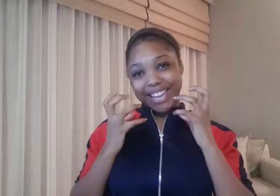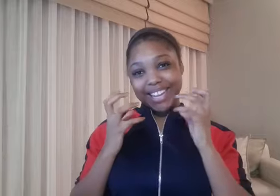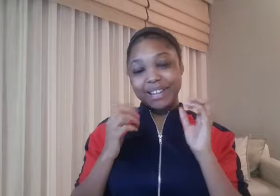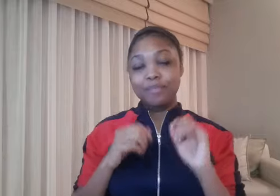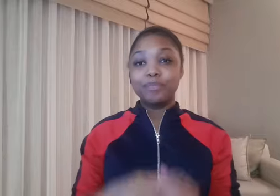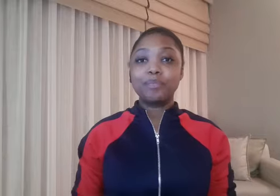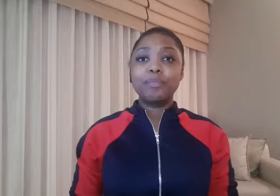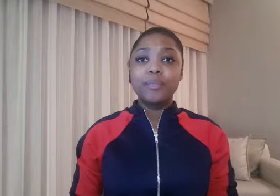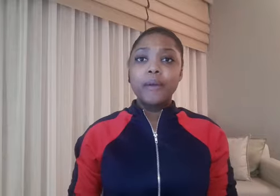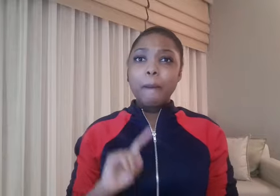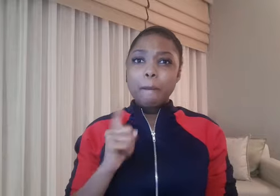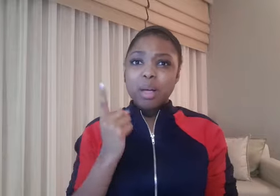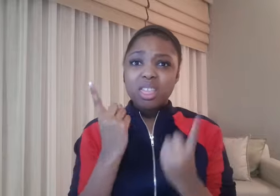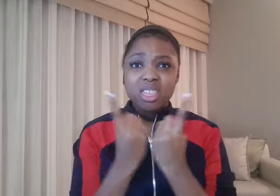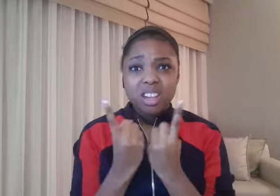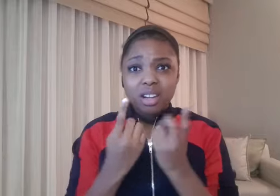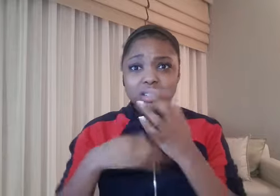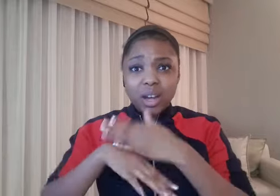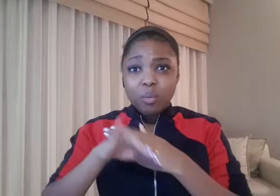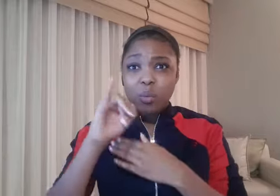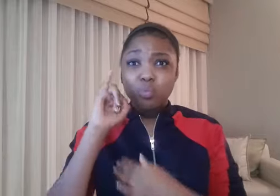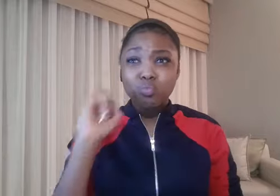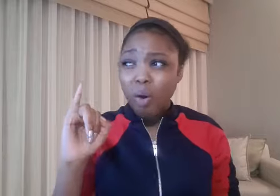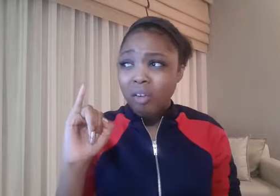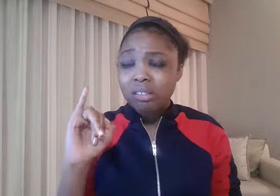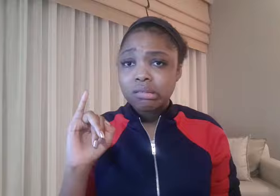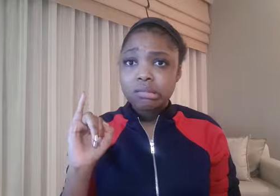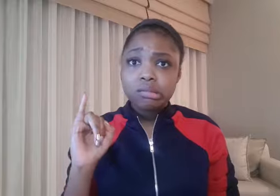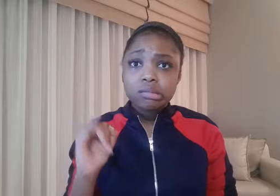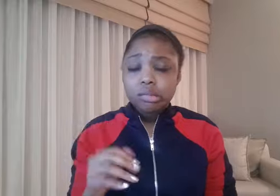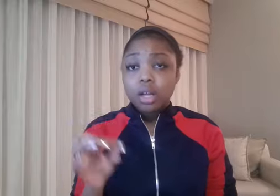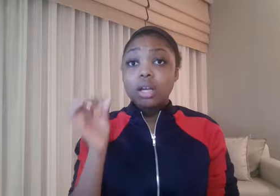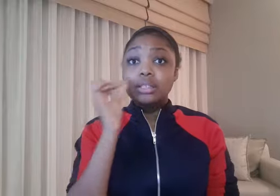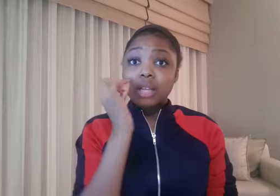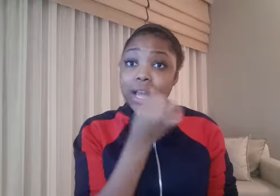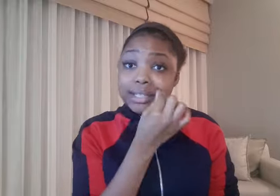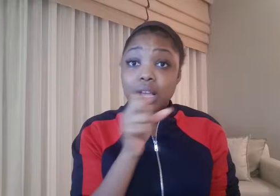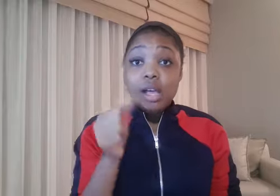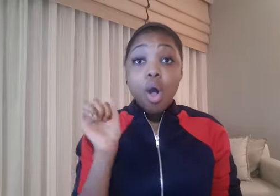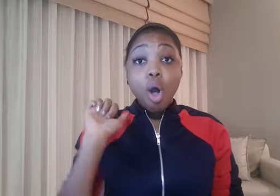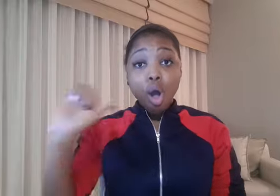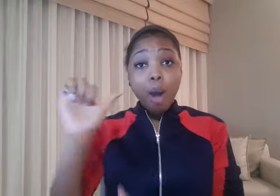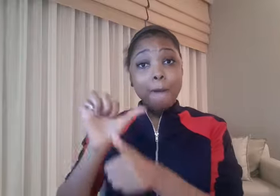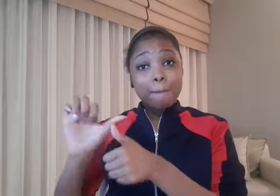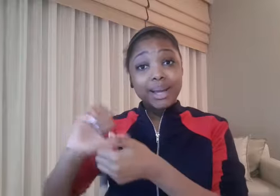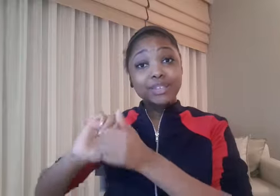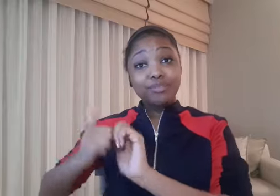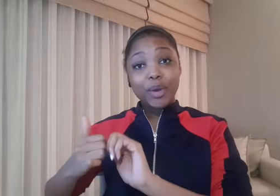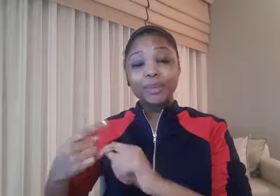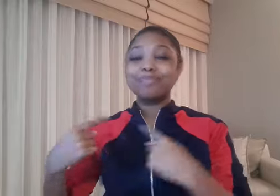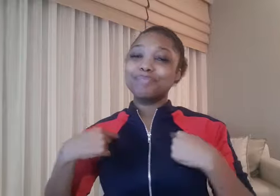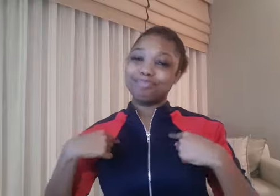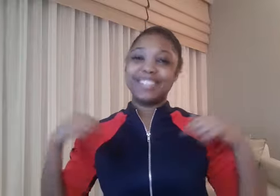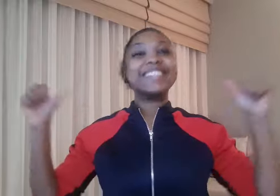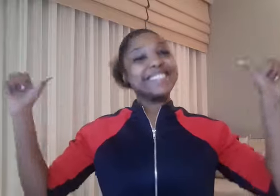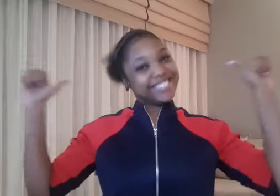but things go a bit wrong and Daisy and her best friend Beth (that's me!)